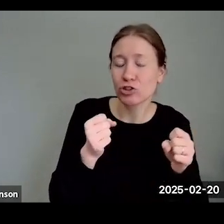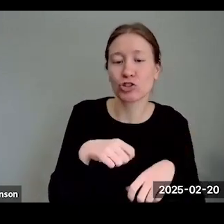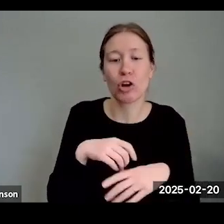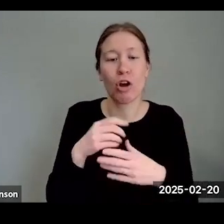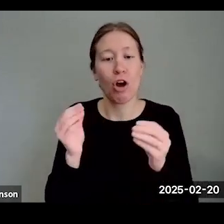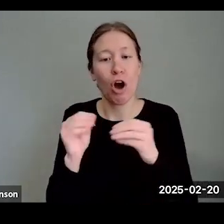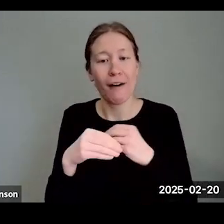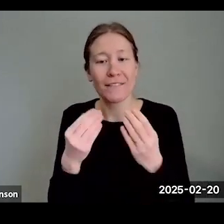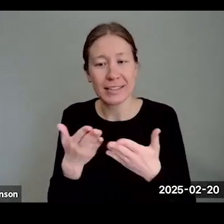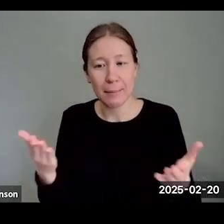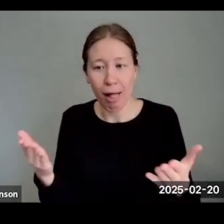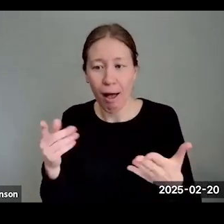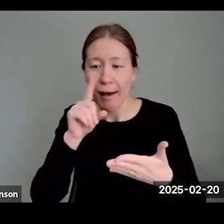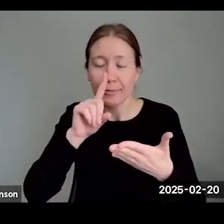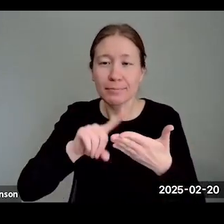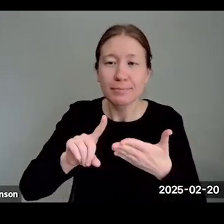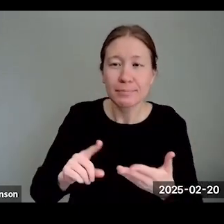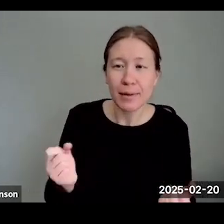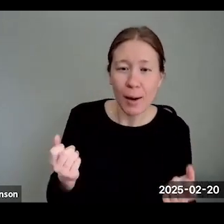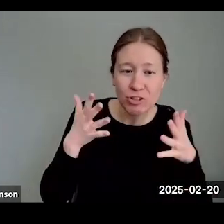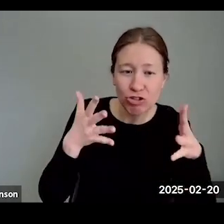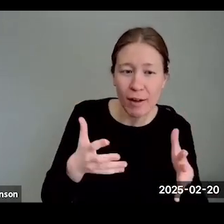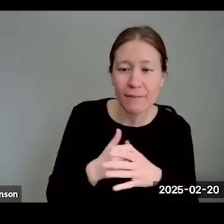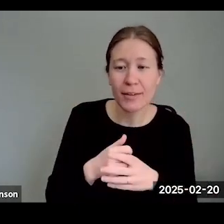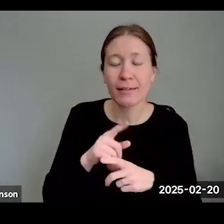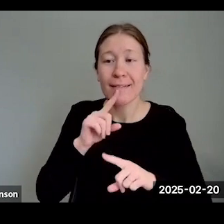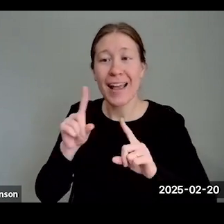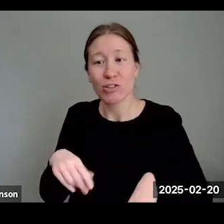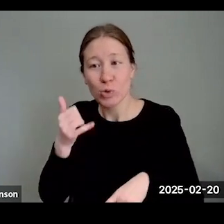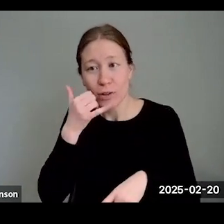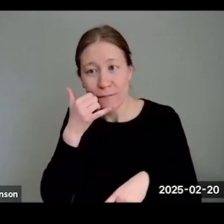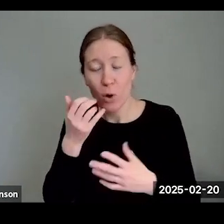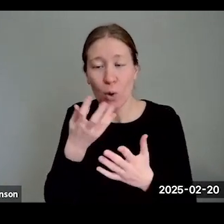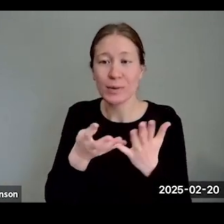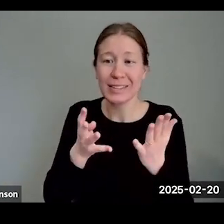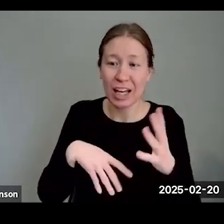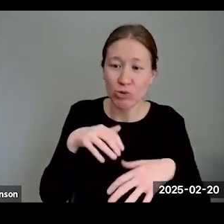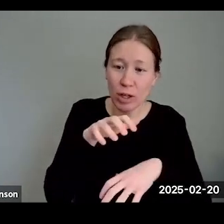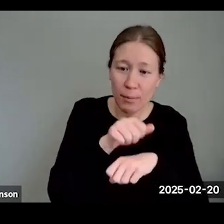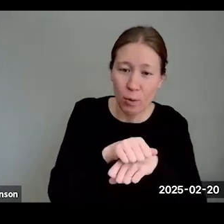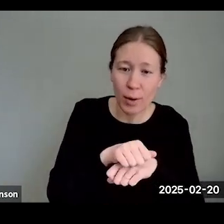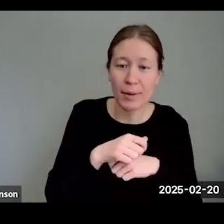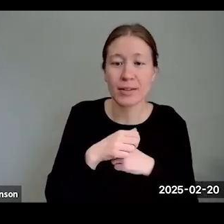answering phone and email inquiries, scheduling appointments, checking the mail